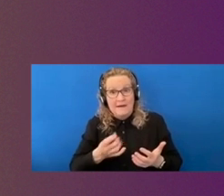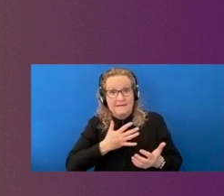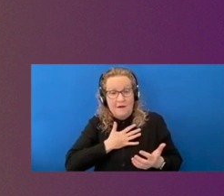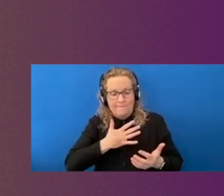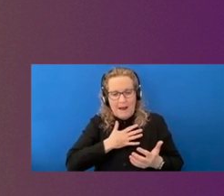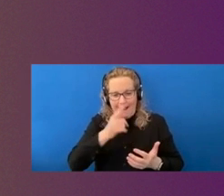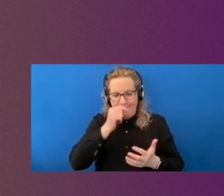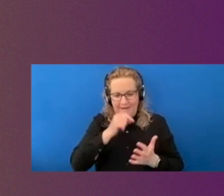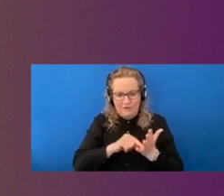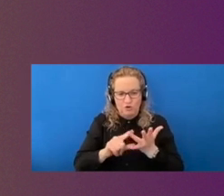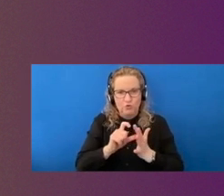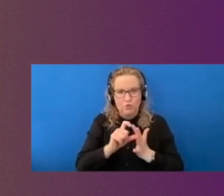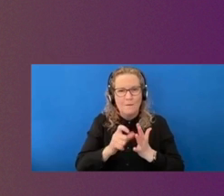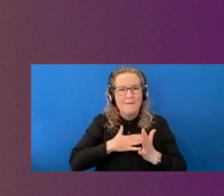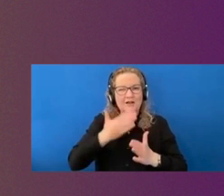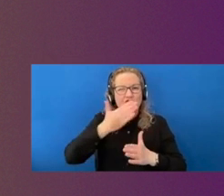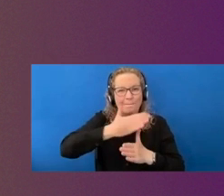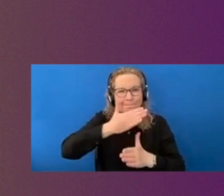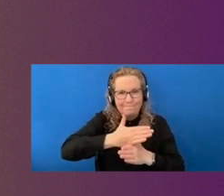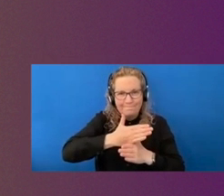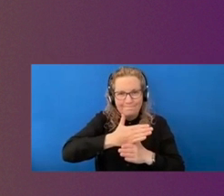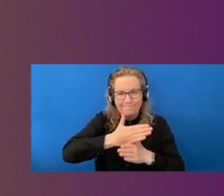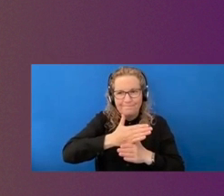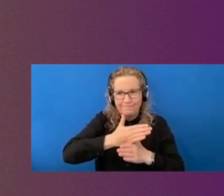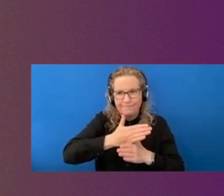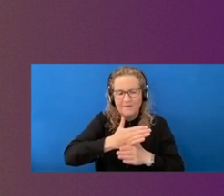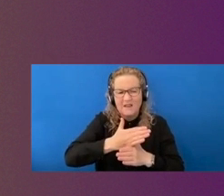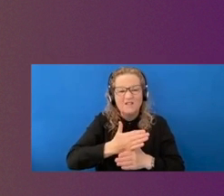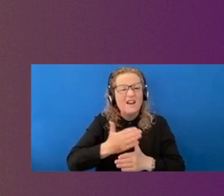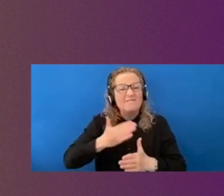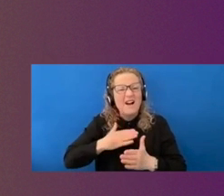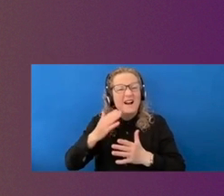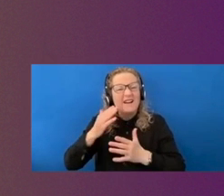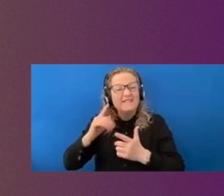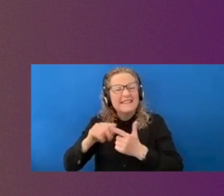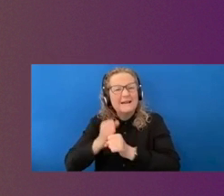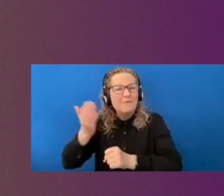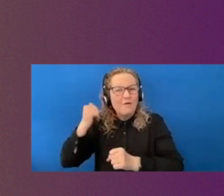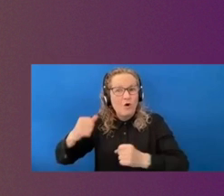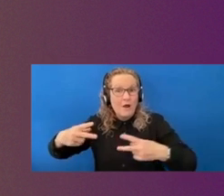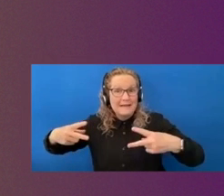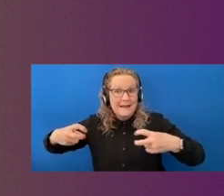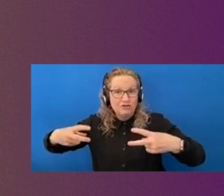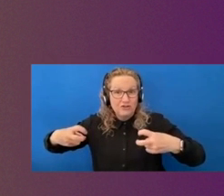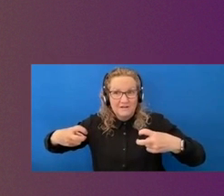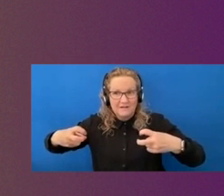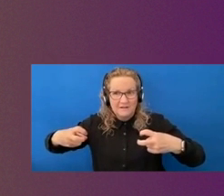I was talking about that example earlier of live captioning believe it or not it now sounds unusual